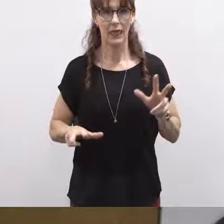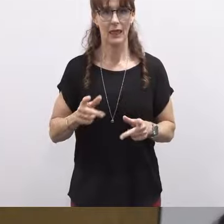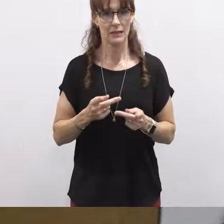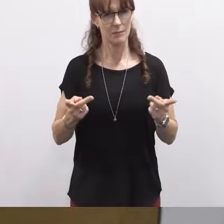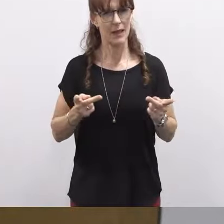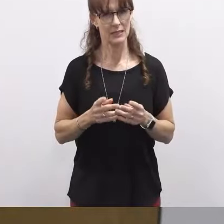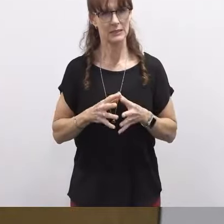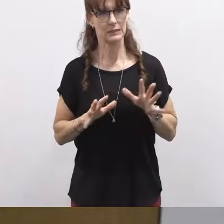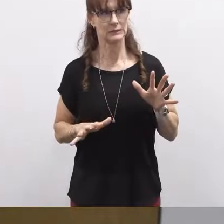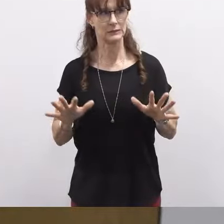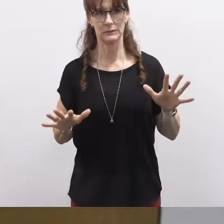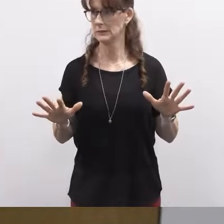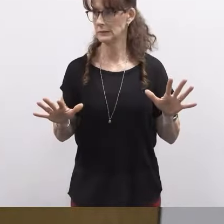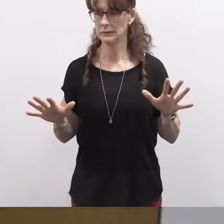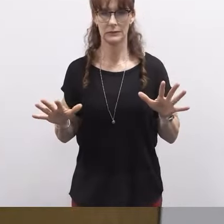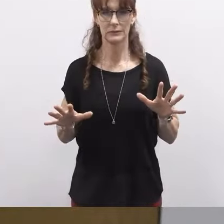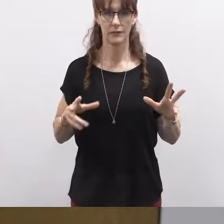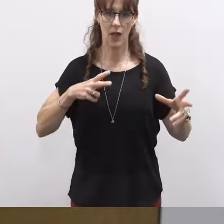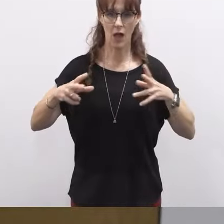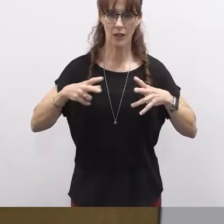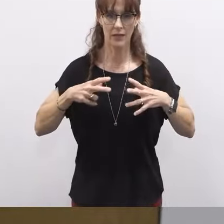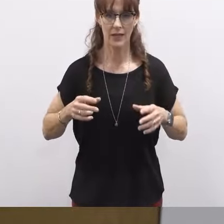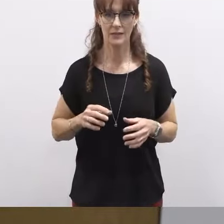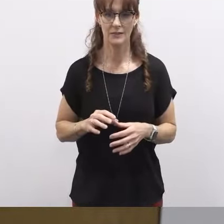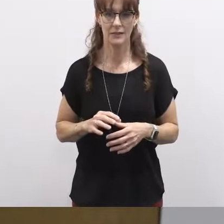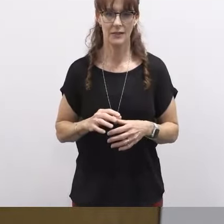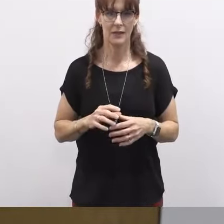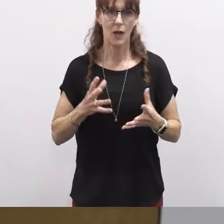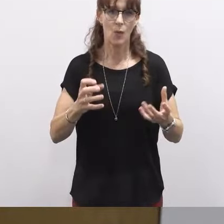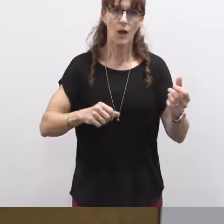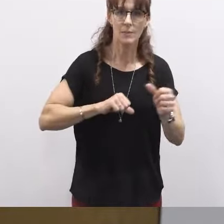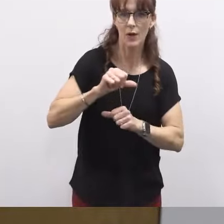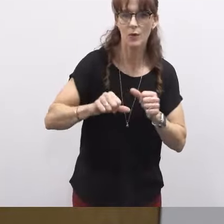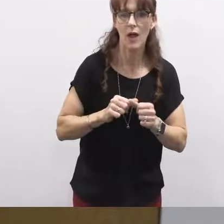to say the least is we know that the holidays are built around wanting to be around your loved ones